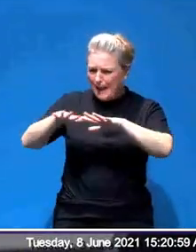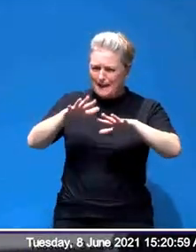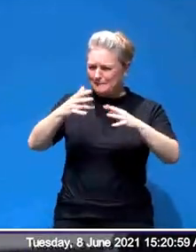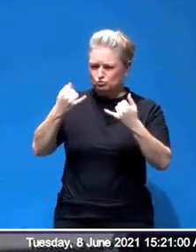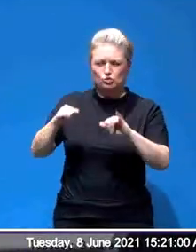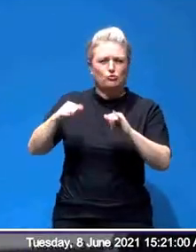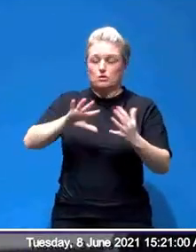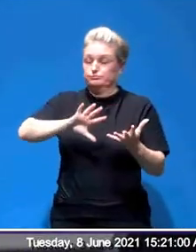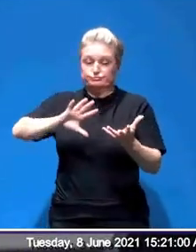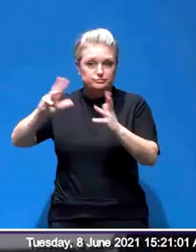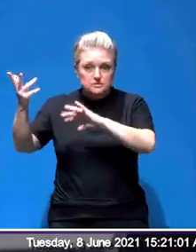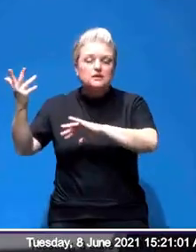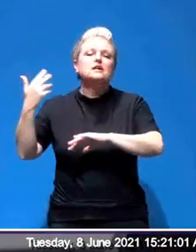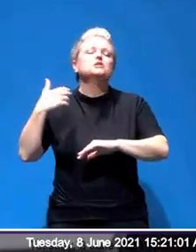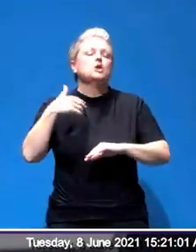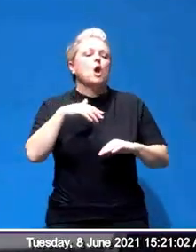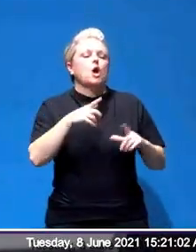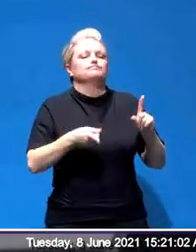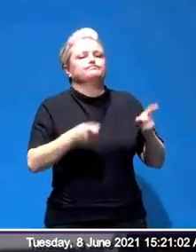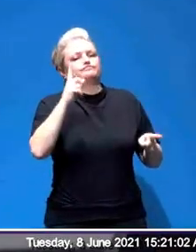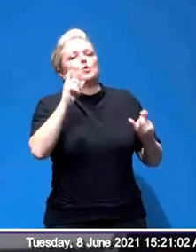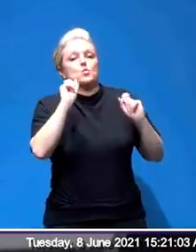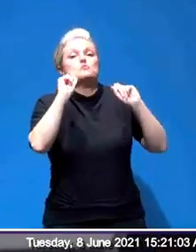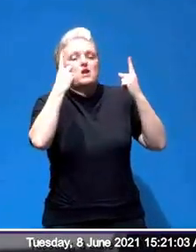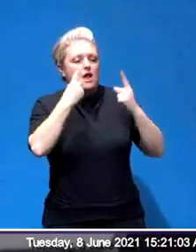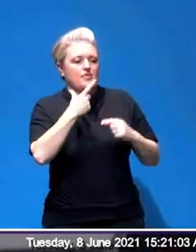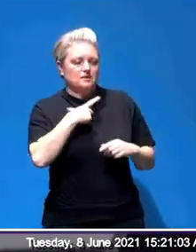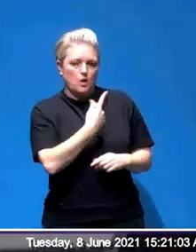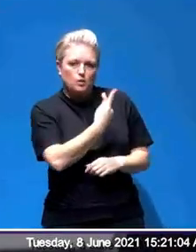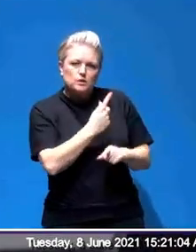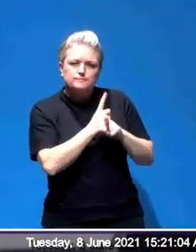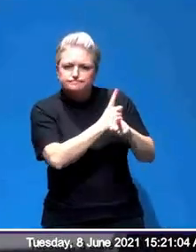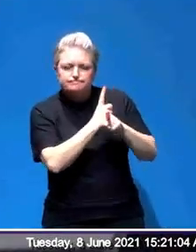And so that was --- that was part of the discussion that we had had in terms of compatibility.